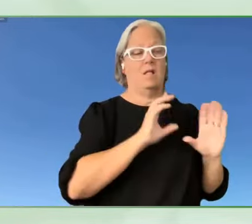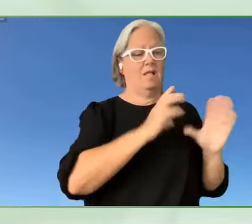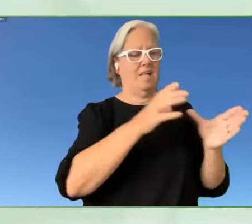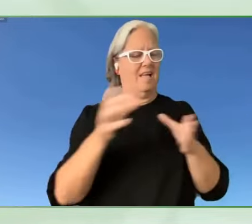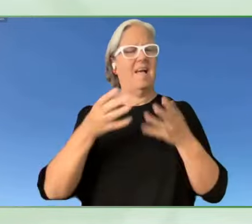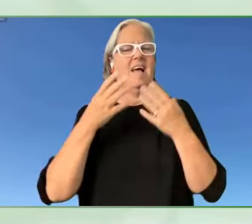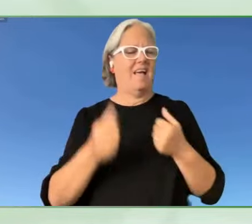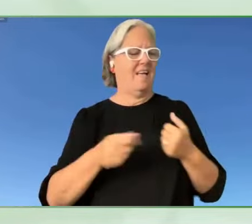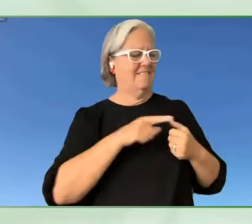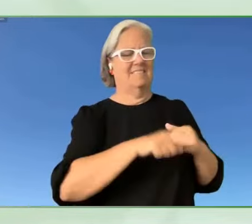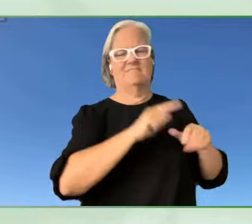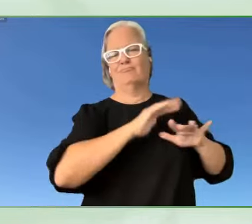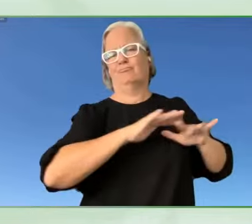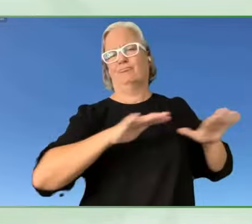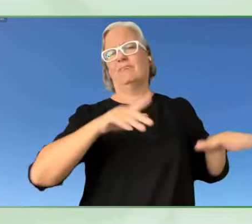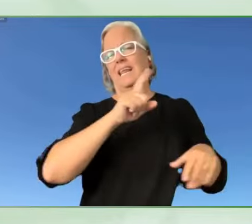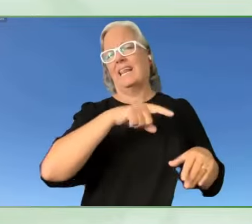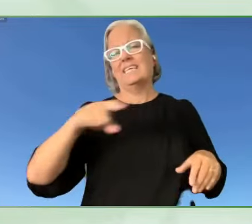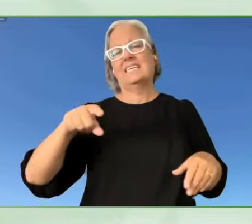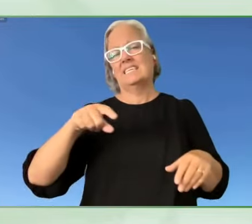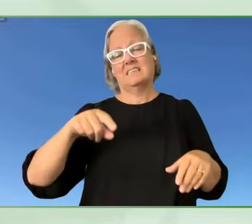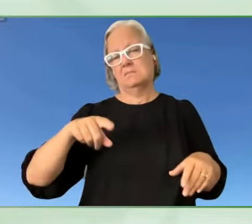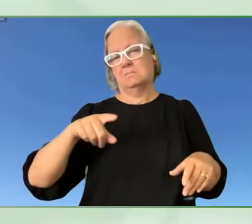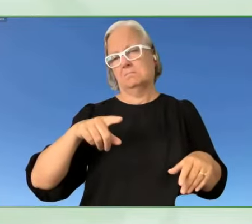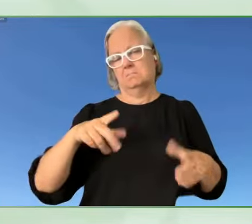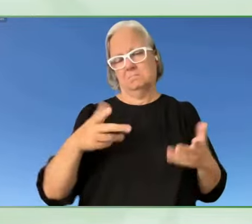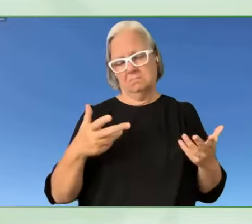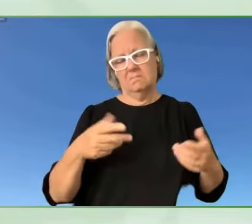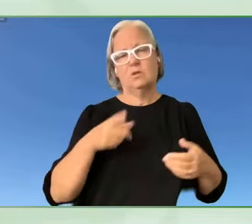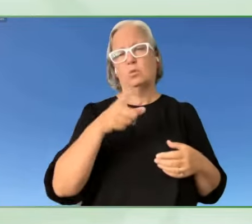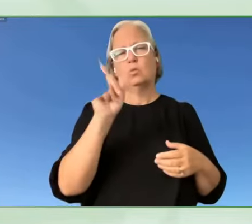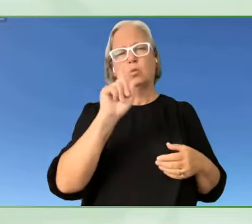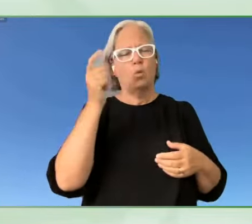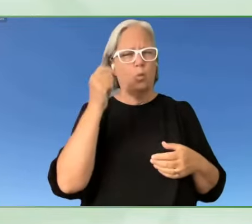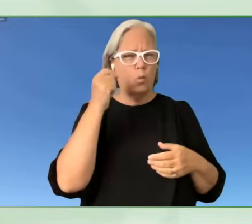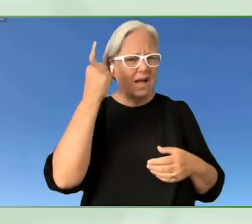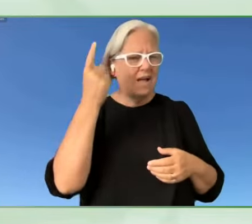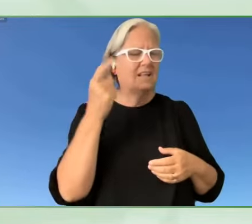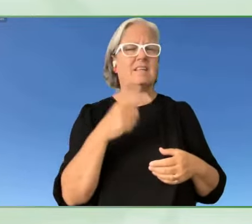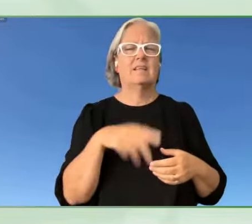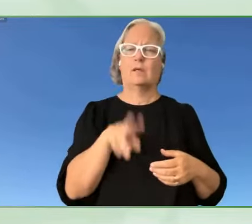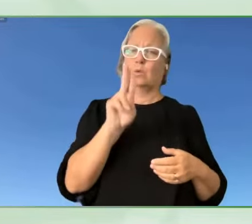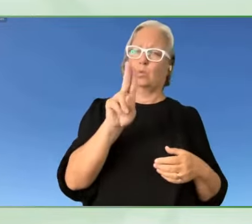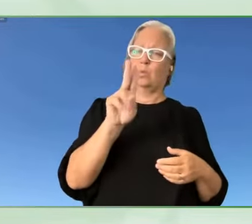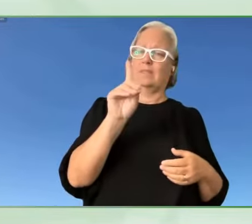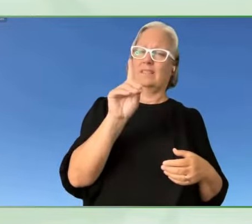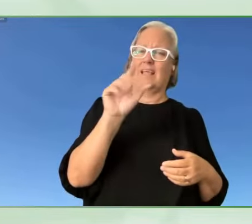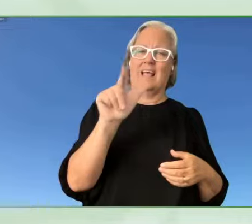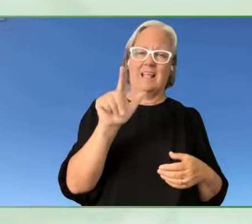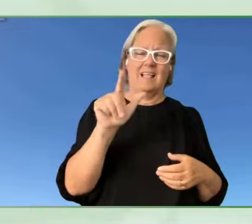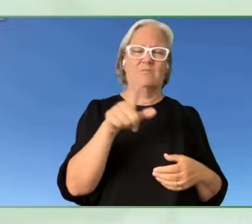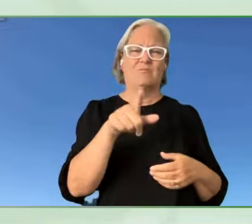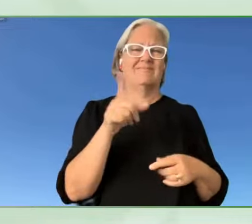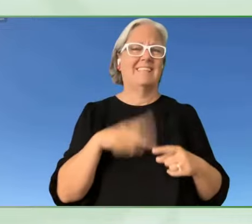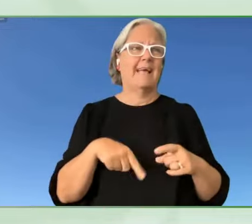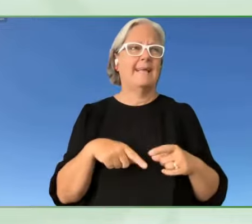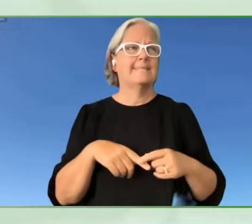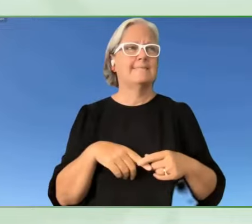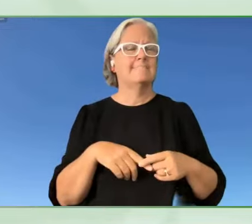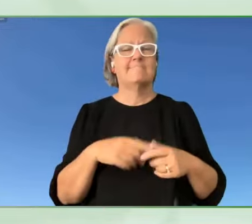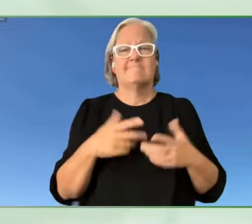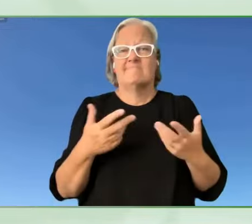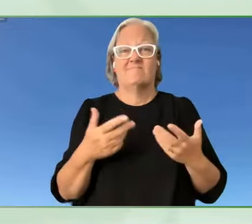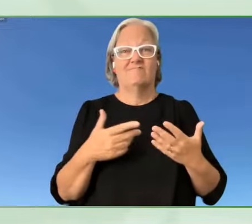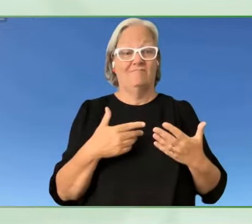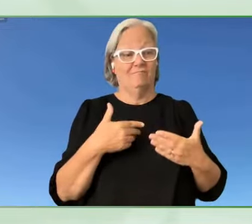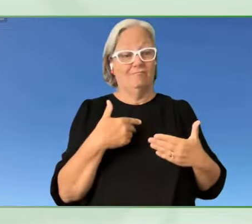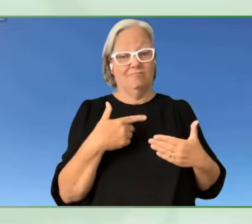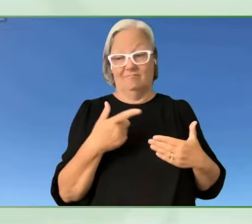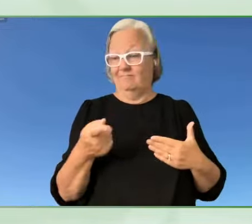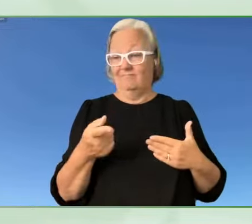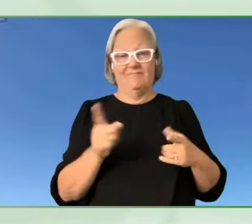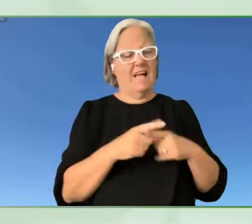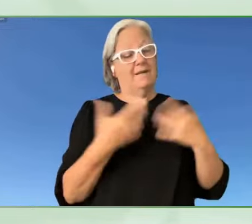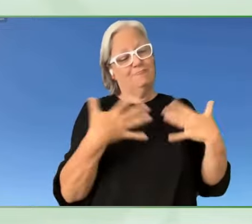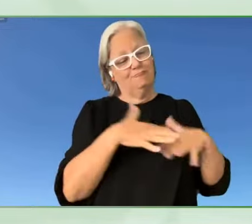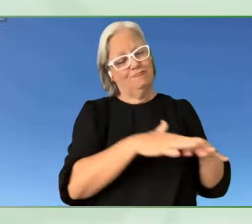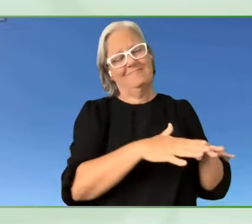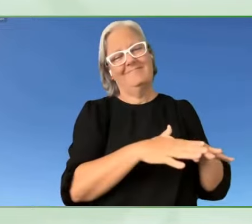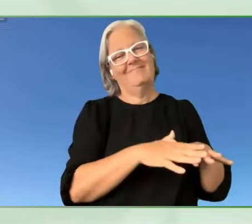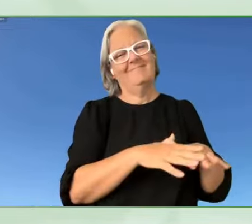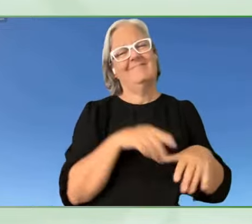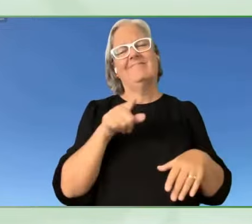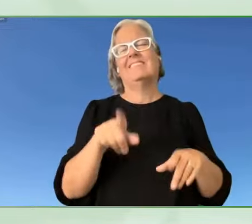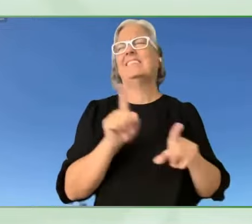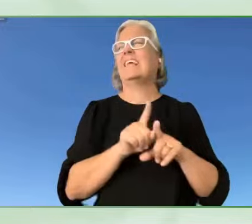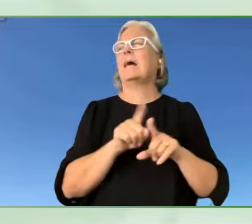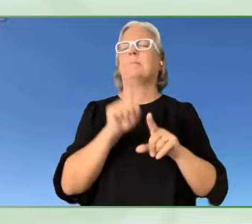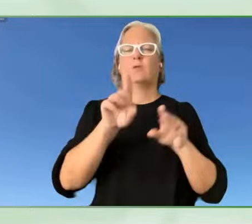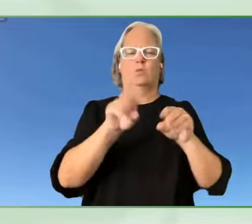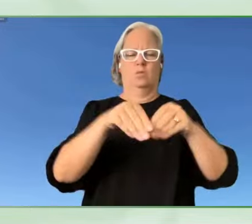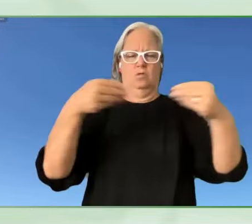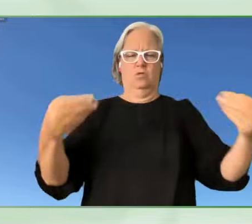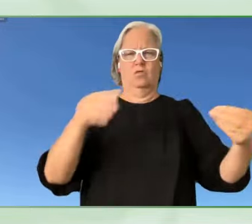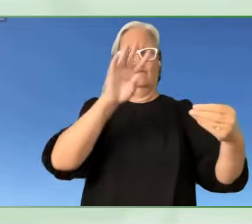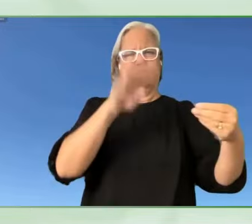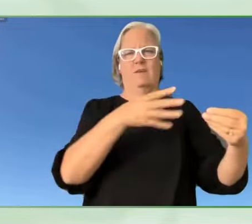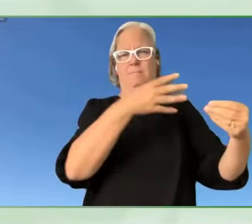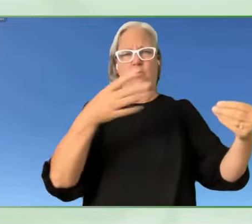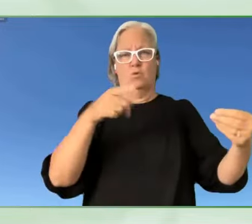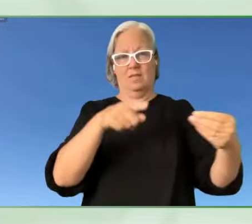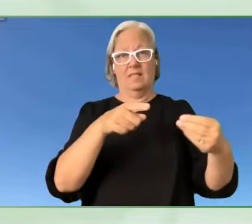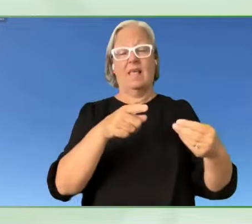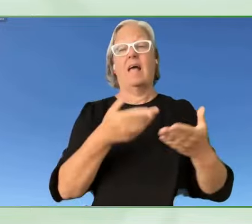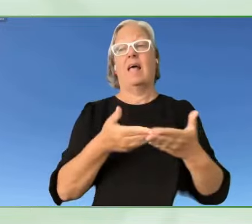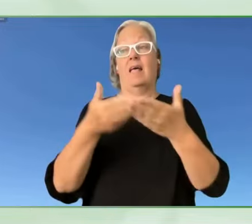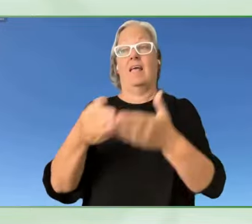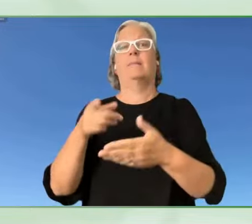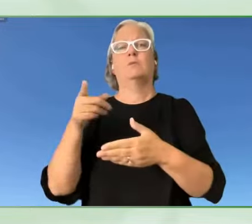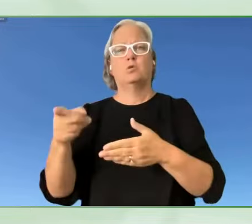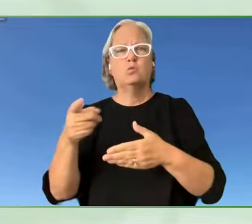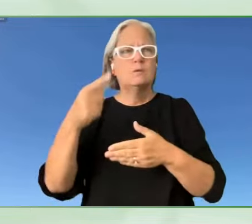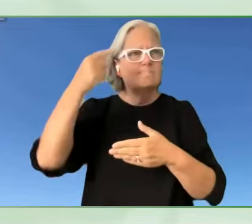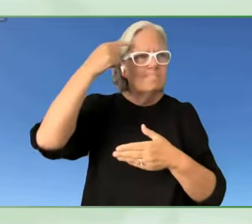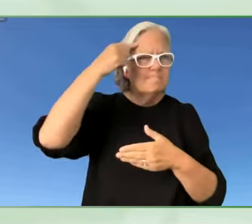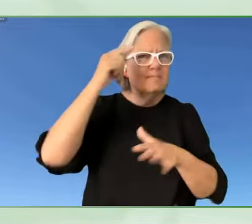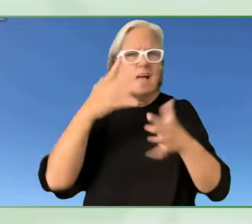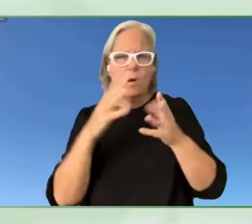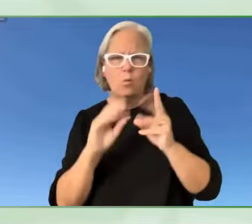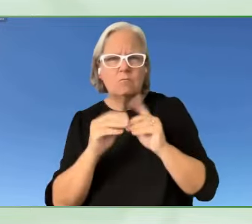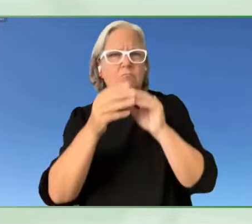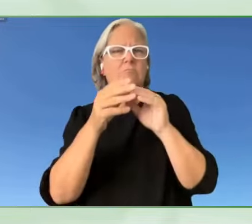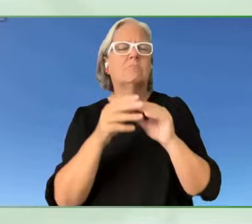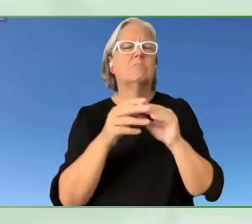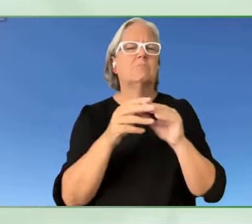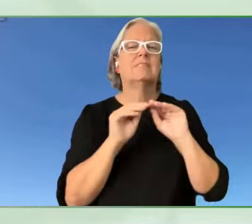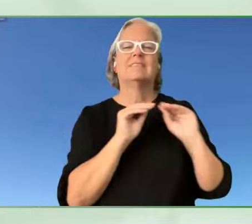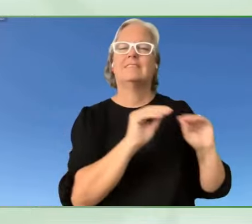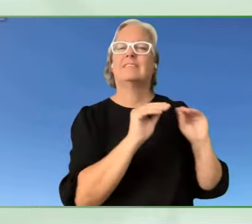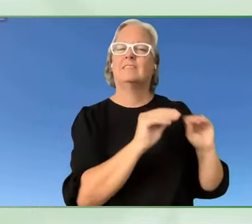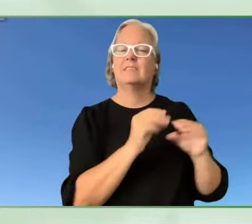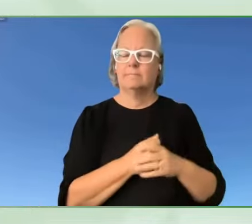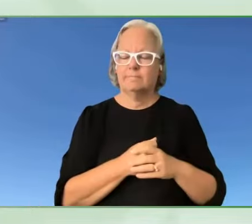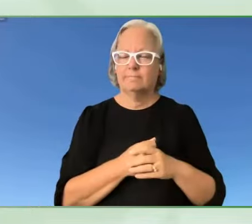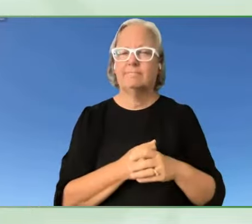limit my conversation to India context, because that is where we are using it.